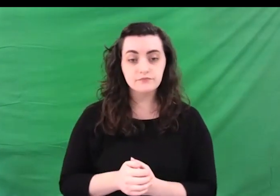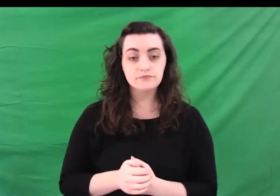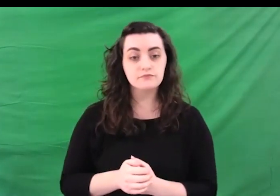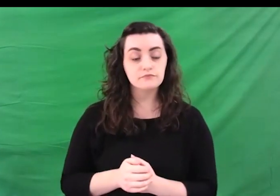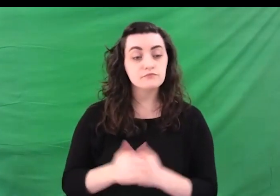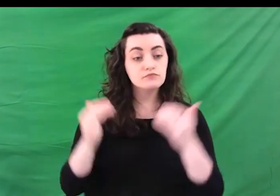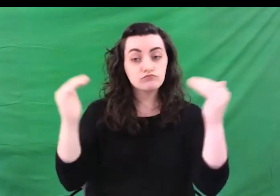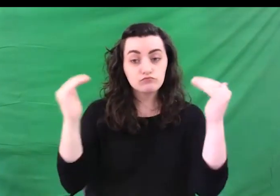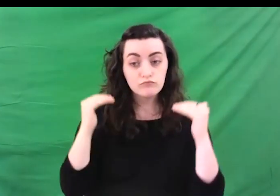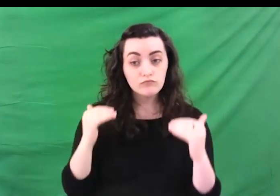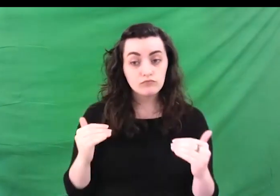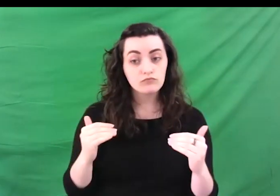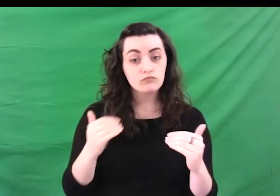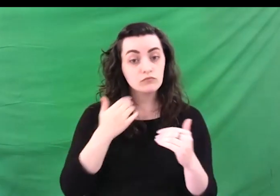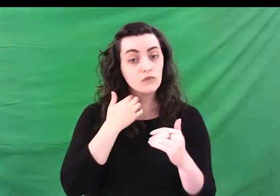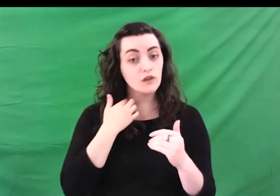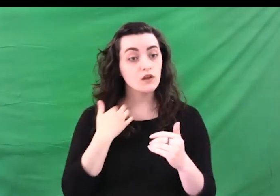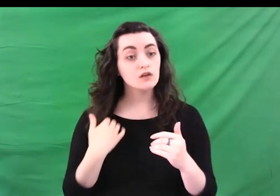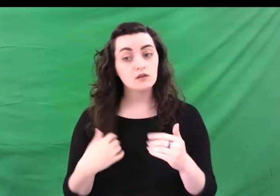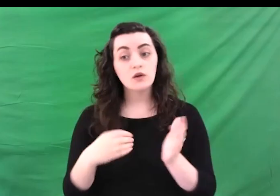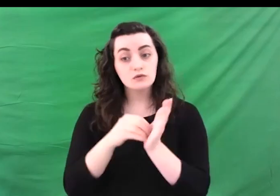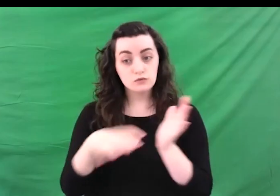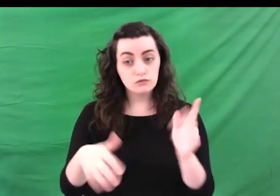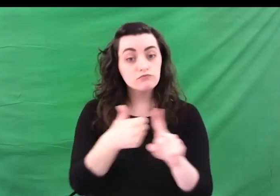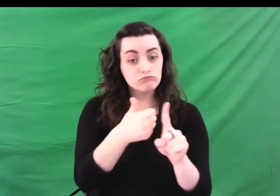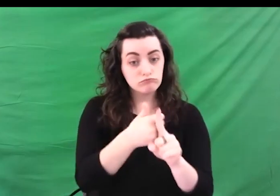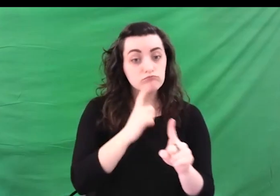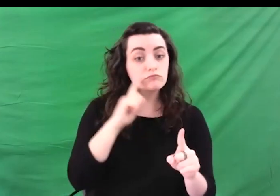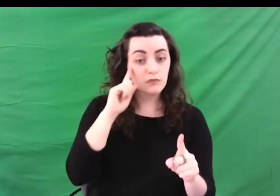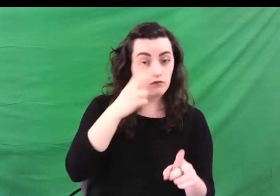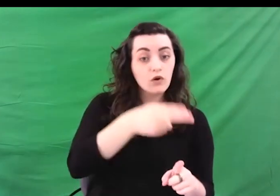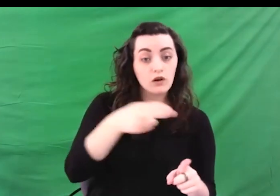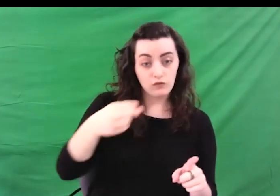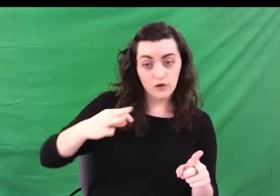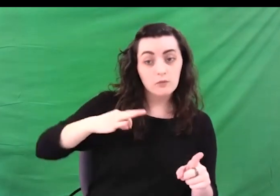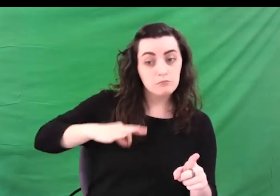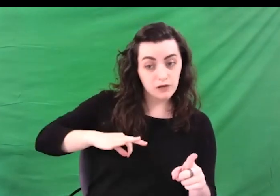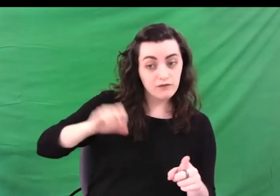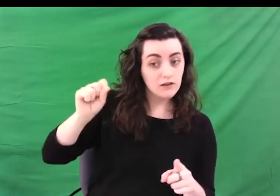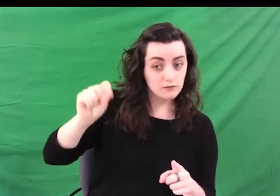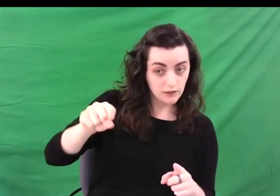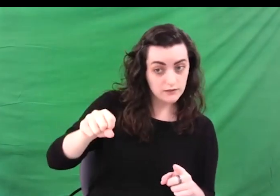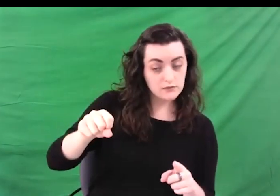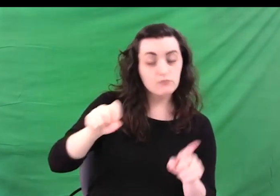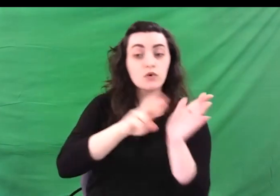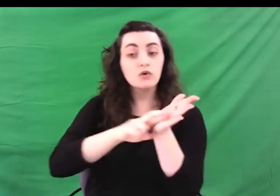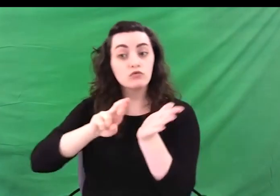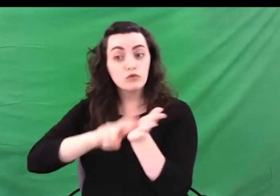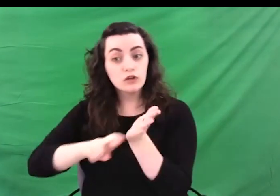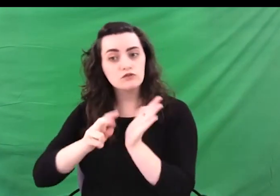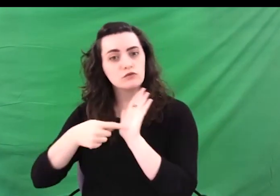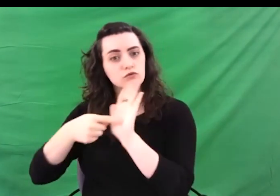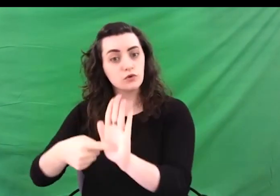In addition to students that are Deaf and hard of hearing, research has found that this can be helpful for students